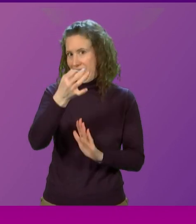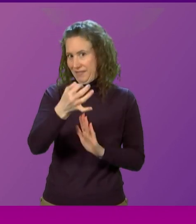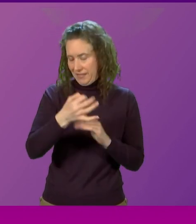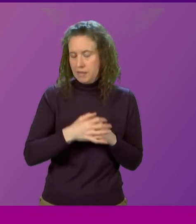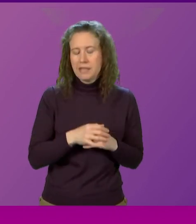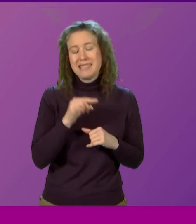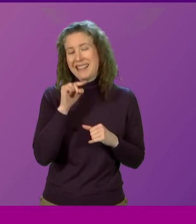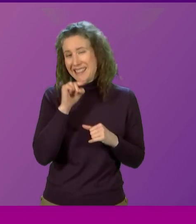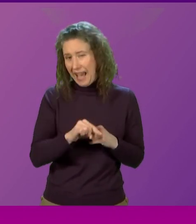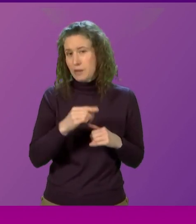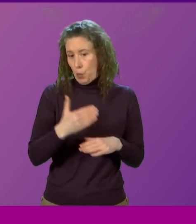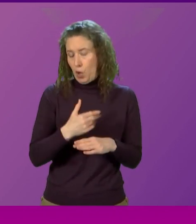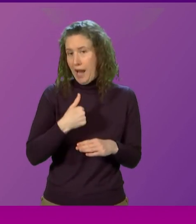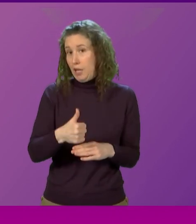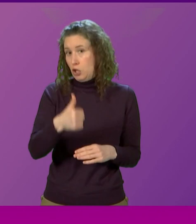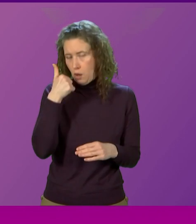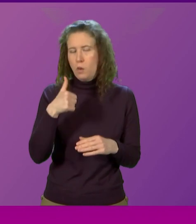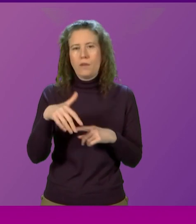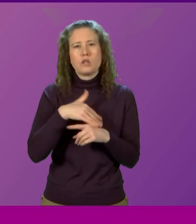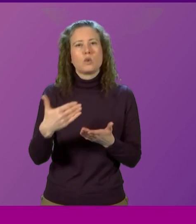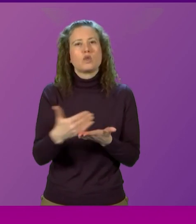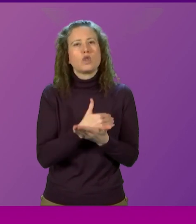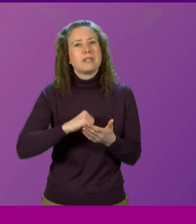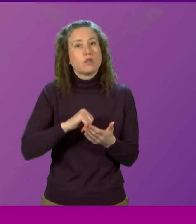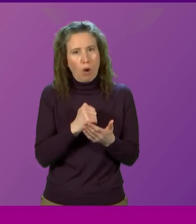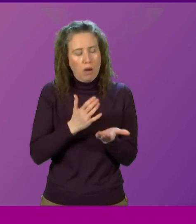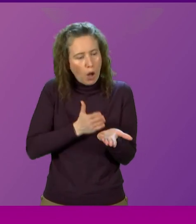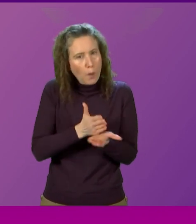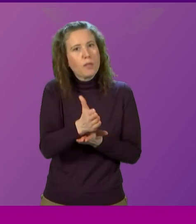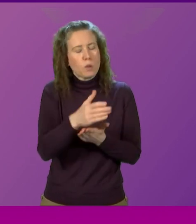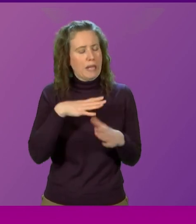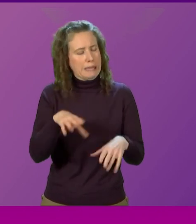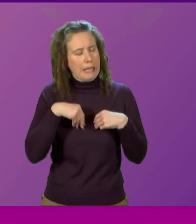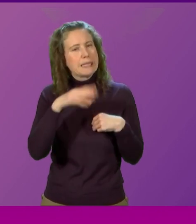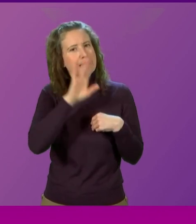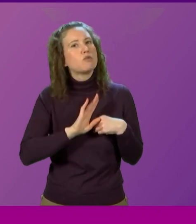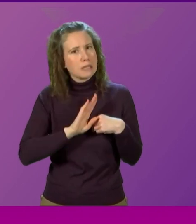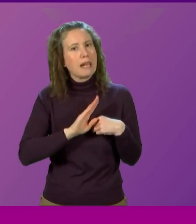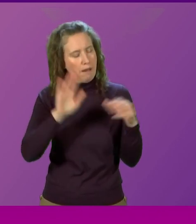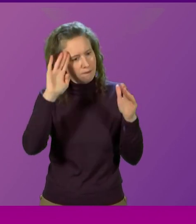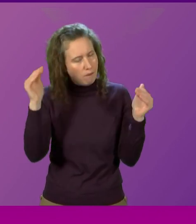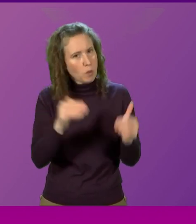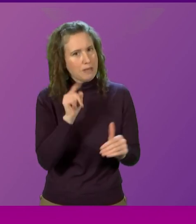I know that Social Security Scotland takes that work very seriously and focuses very hard on it.